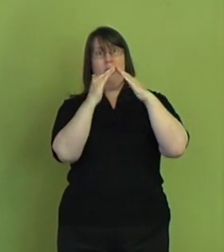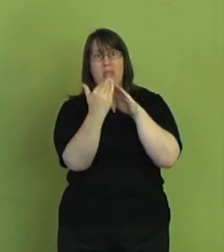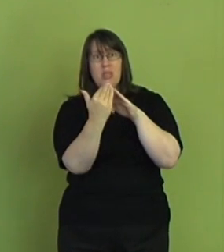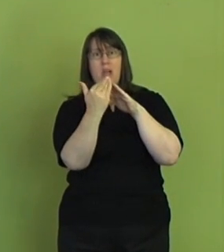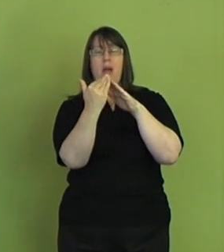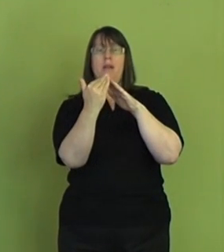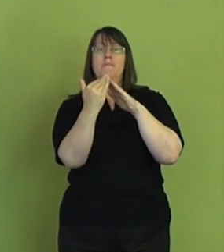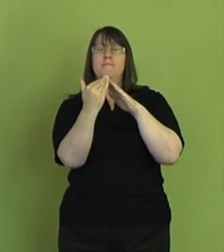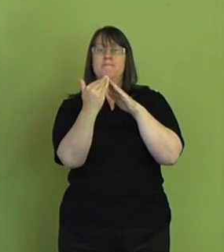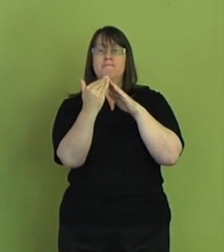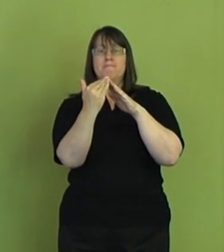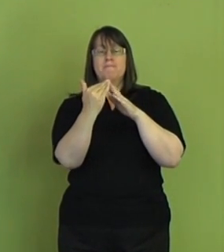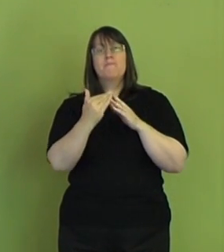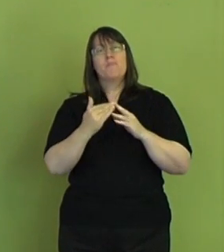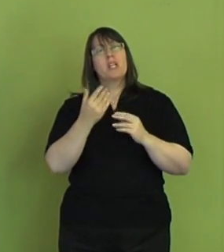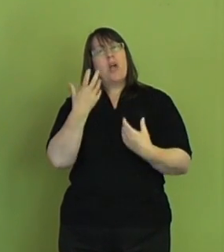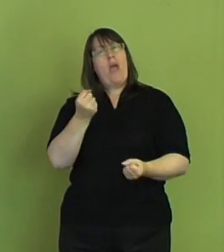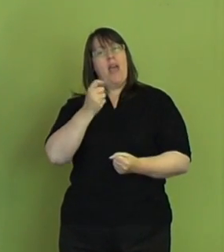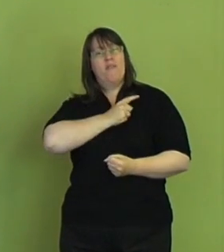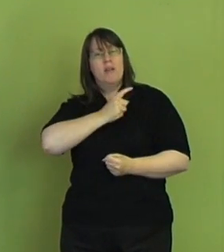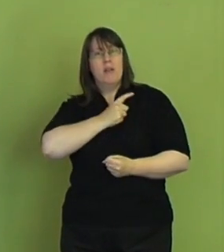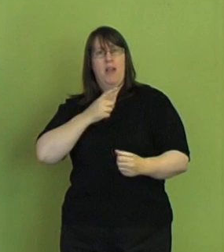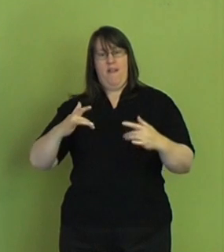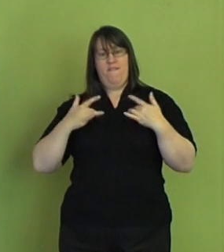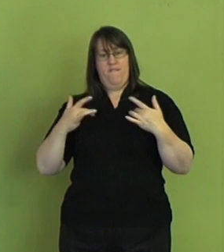and those anxiety feelings that people have experienced